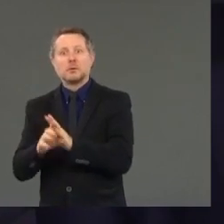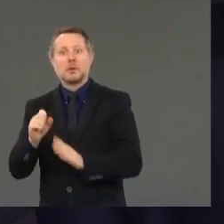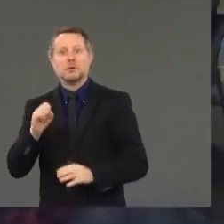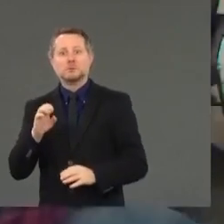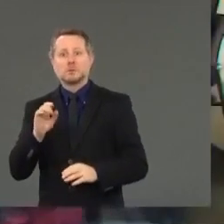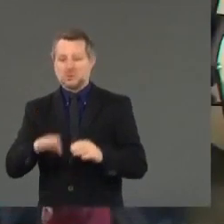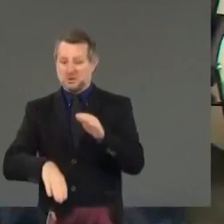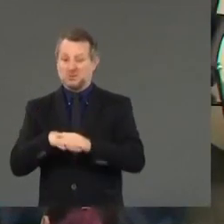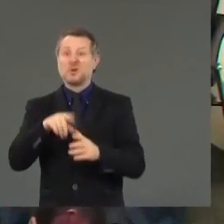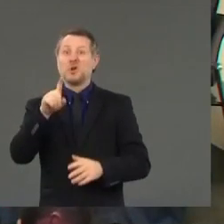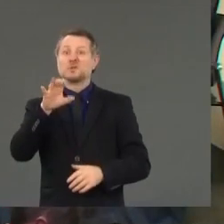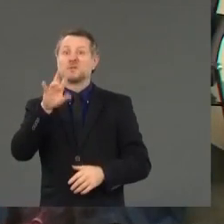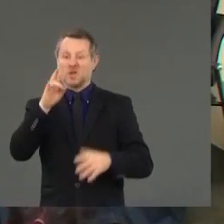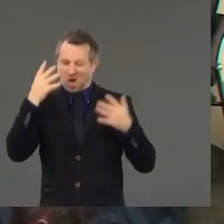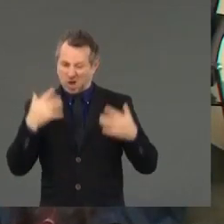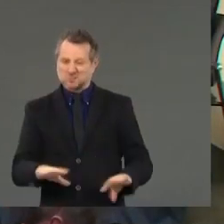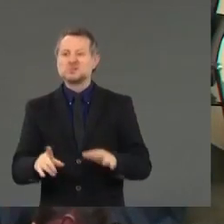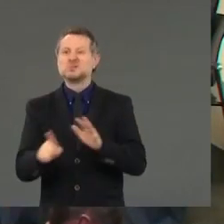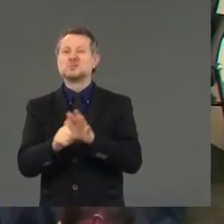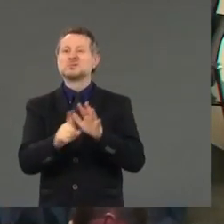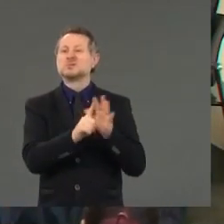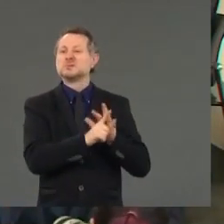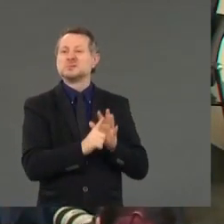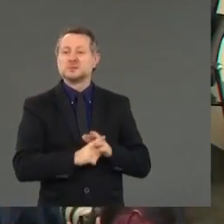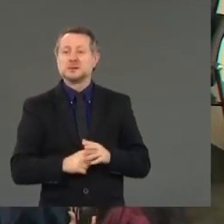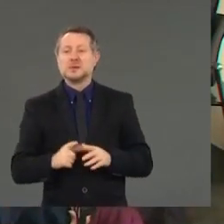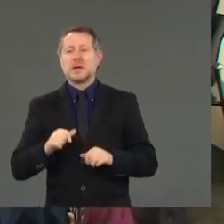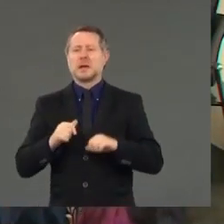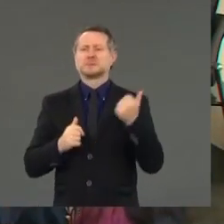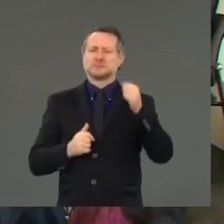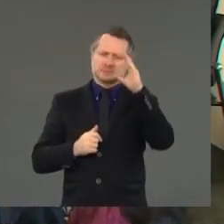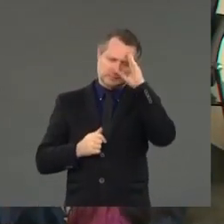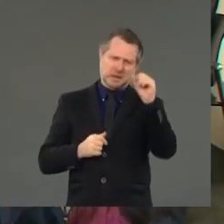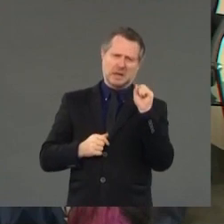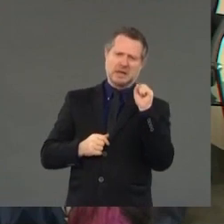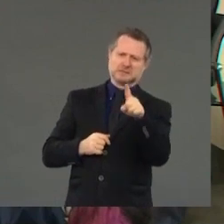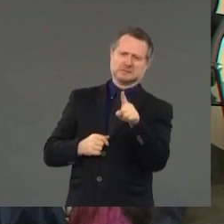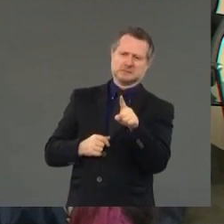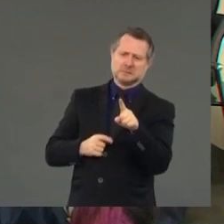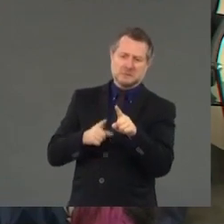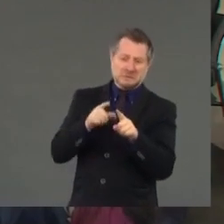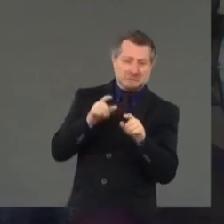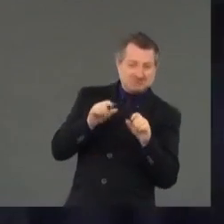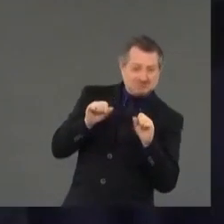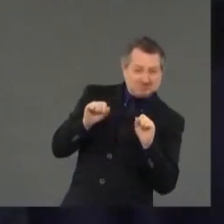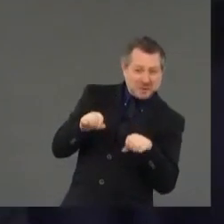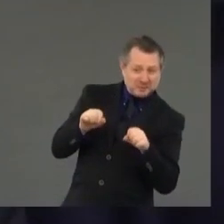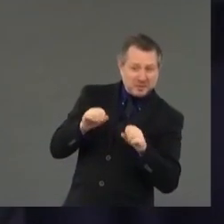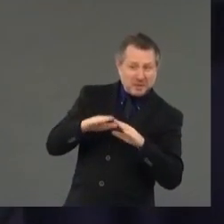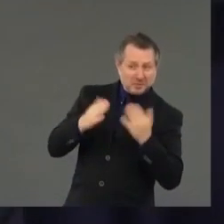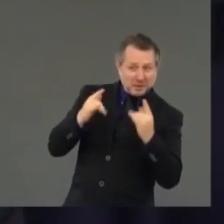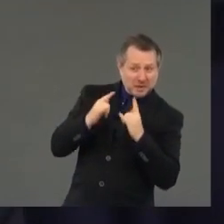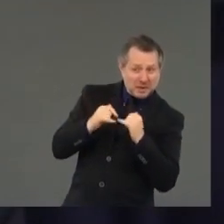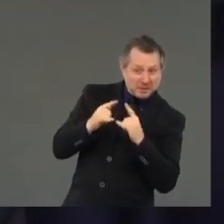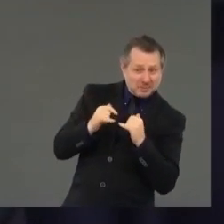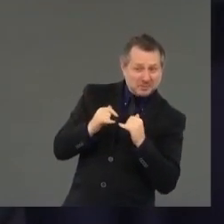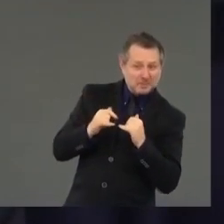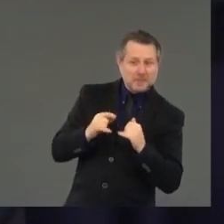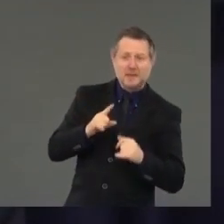THE CHILDREN AND THAT GROWING NUMBER, WHICH IS NOW AT 157. THE GUIDELINES MEANING YOU